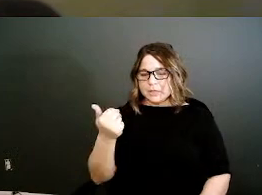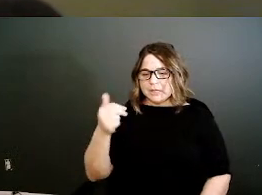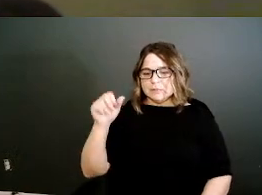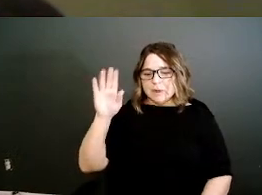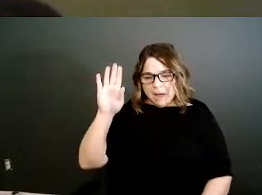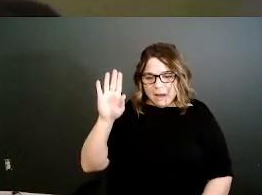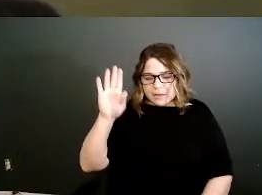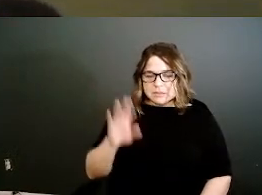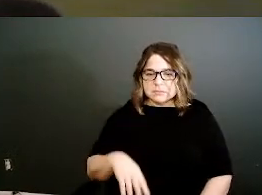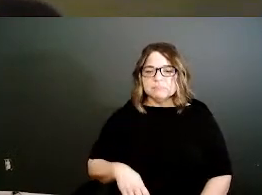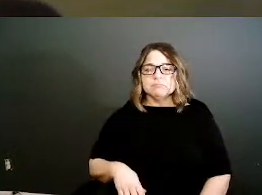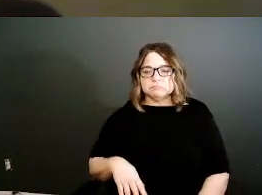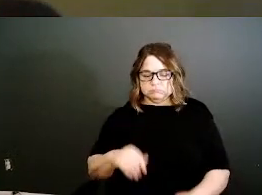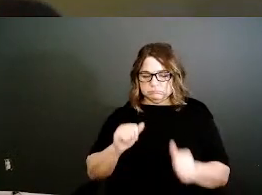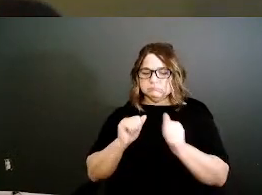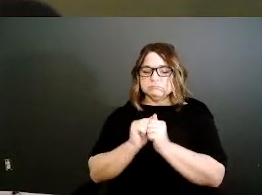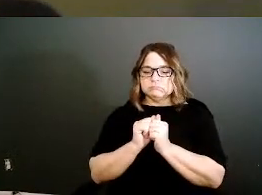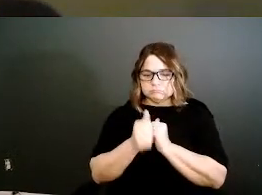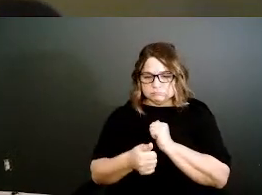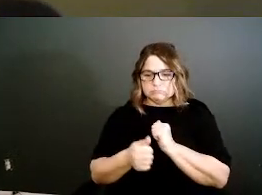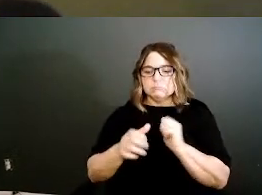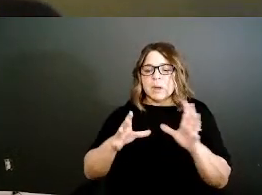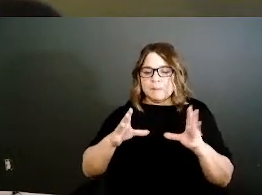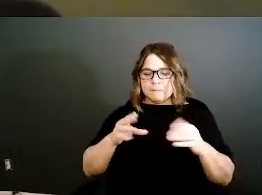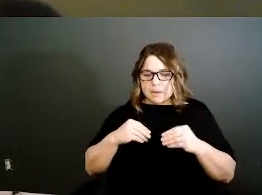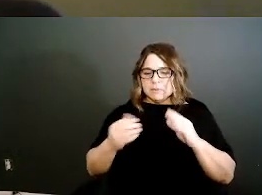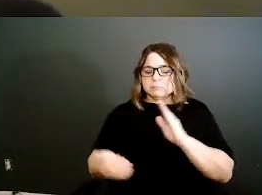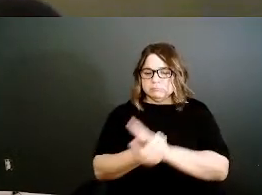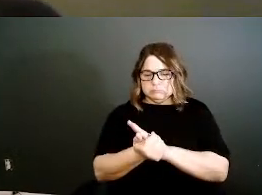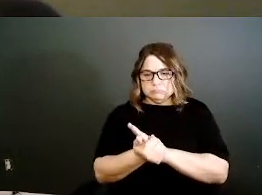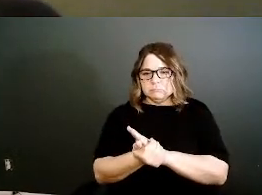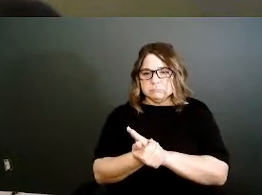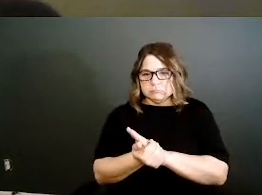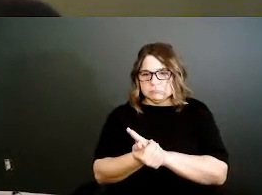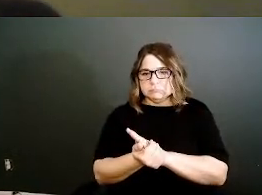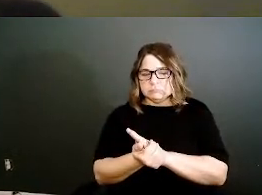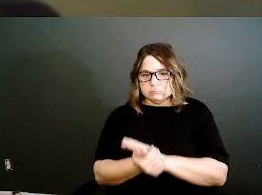PACKETS. THE CLERK COULD BRING THAT UP ON THE SCREEN.